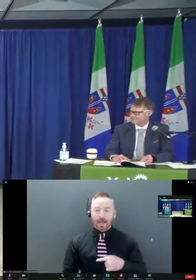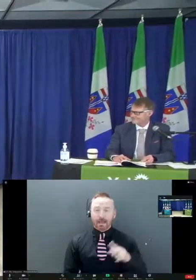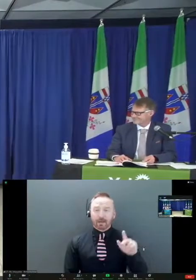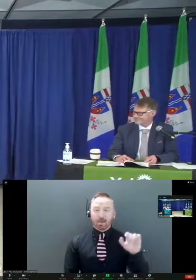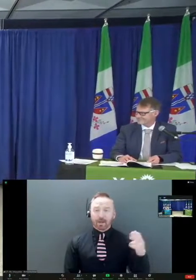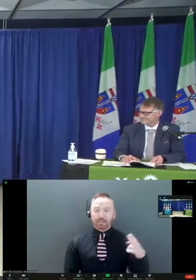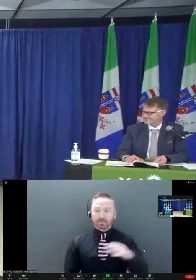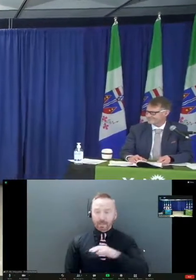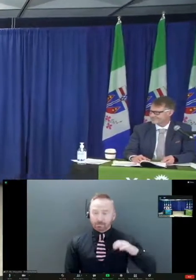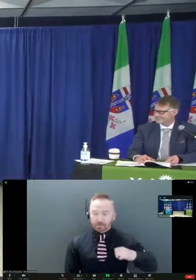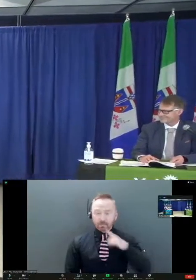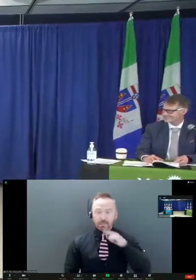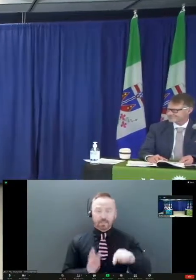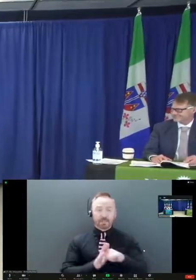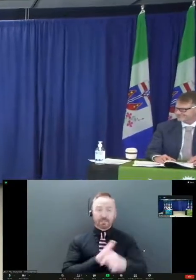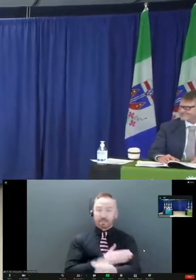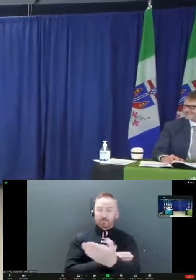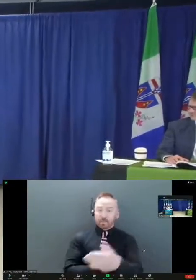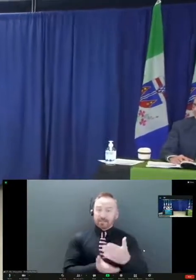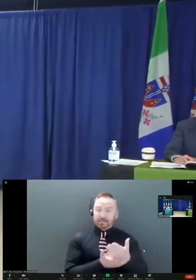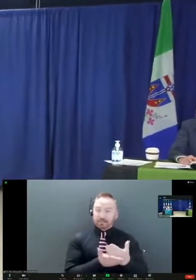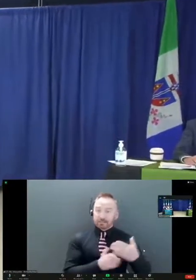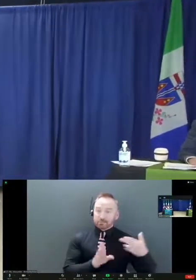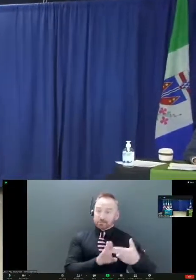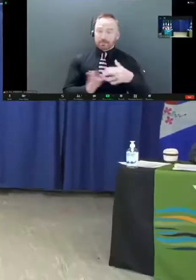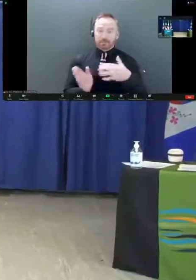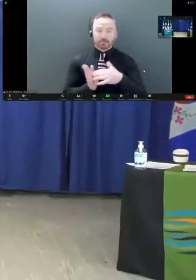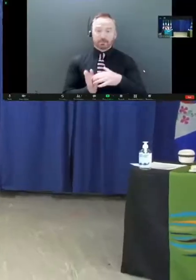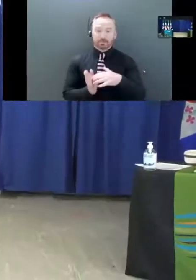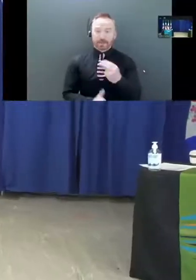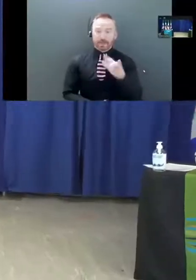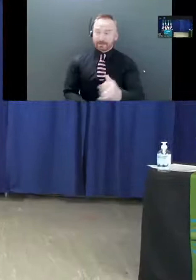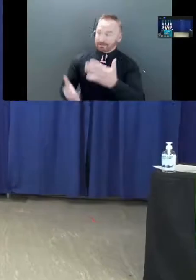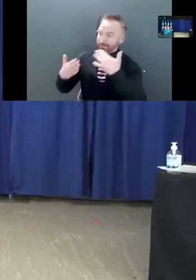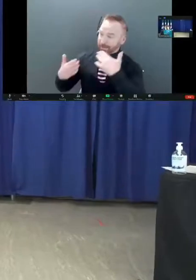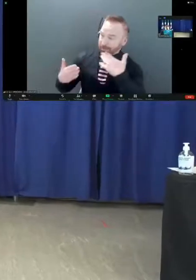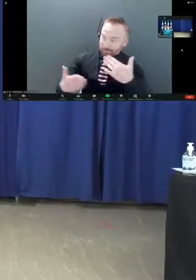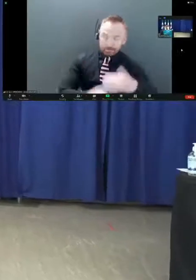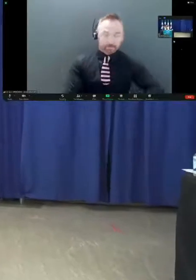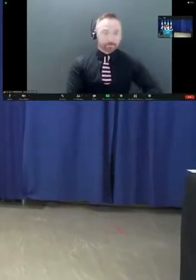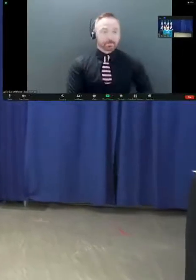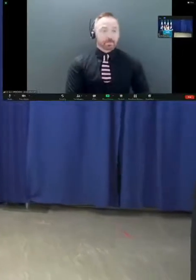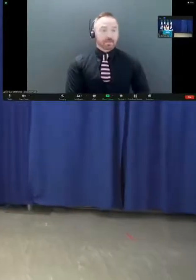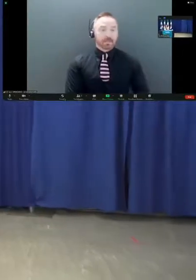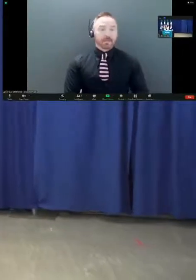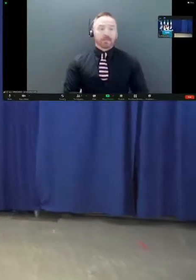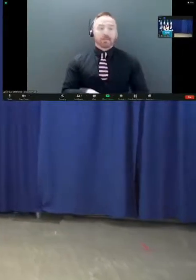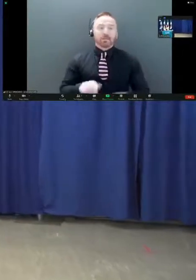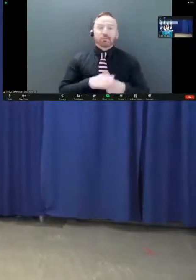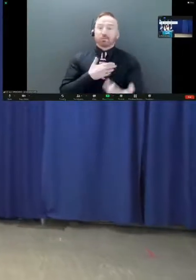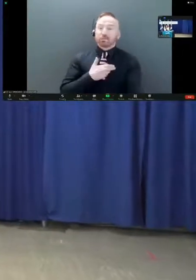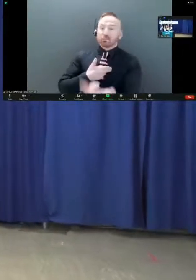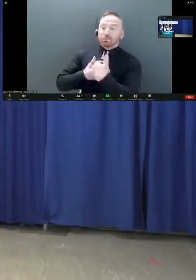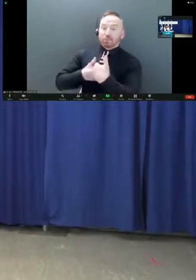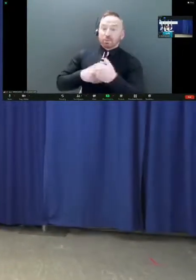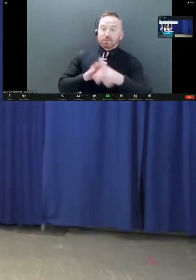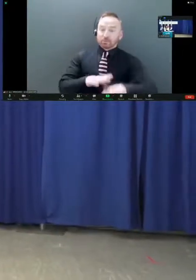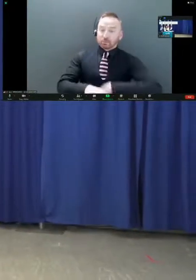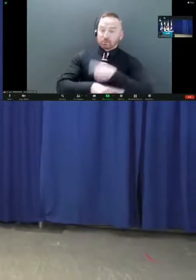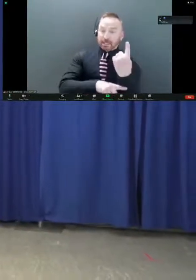this morning with Dr. Hanley. Thank you so much for joining me today. This is my actual first news